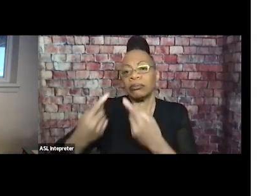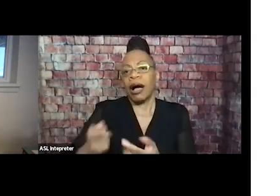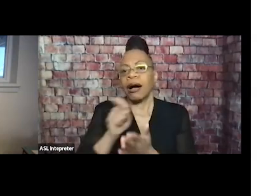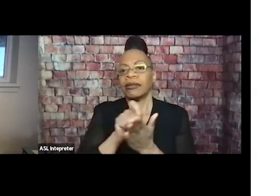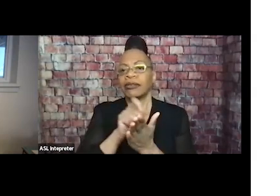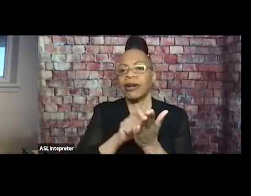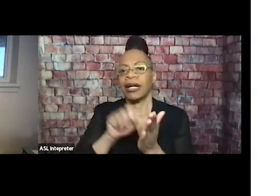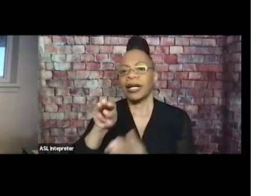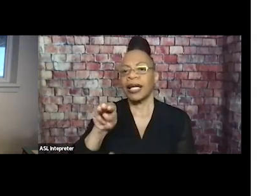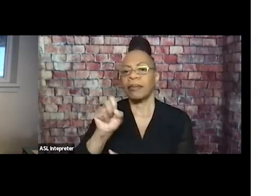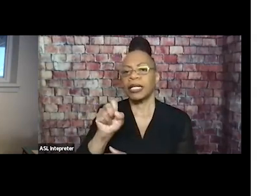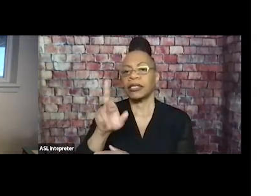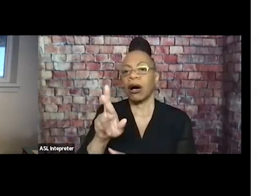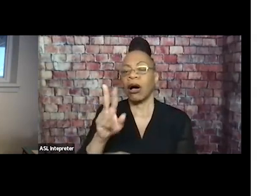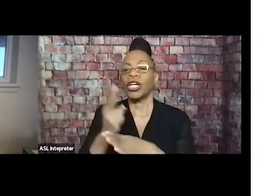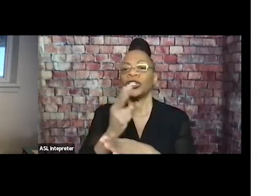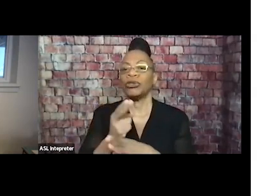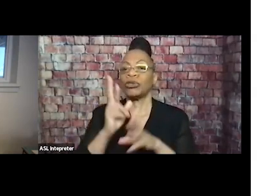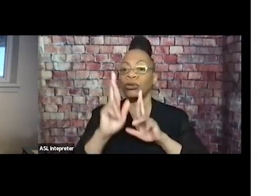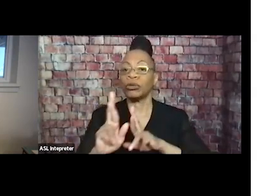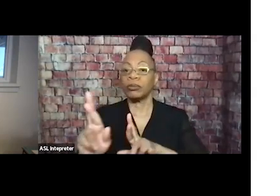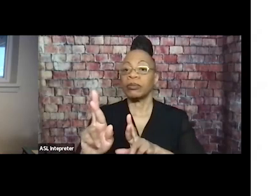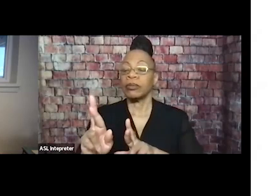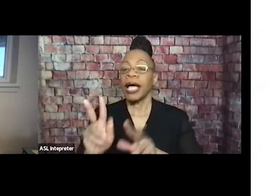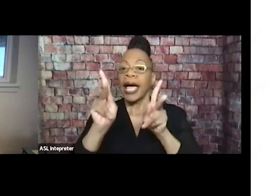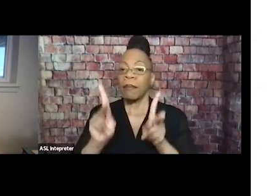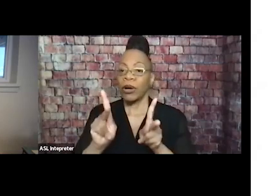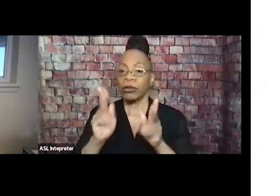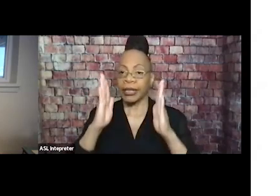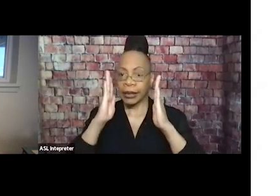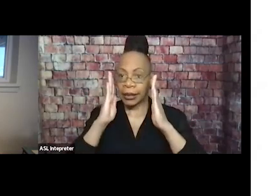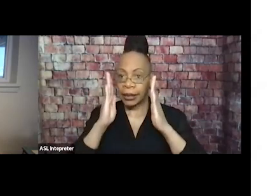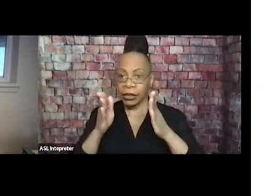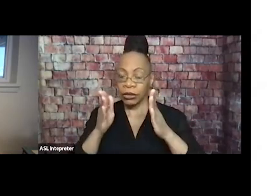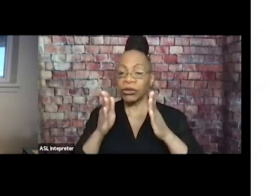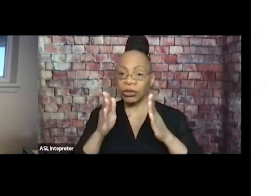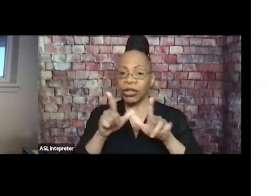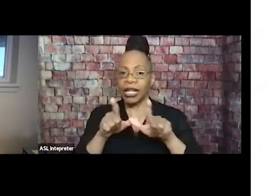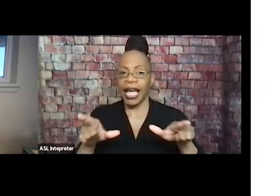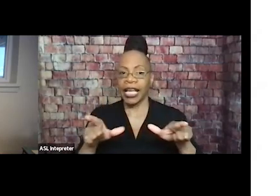is using respectful and person-centered language. And we have a brand new resource from the SOAR TA Center